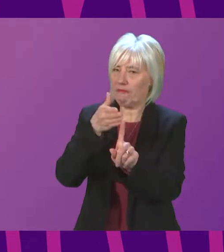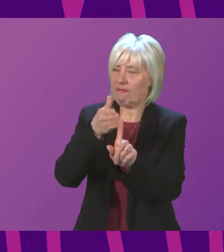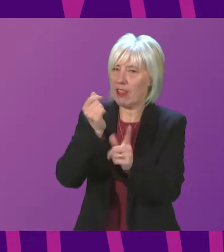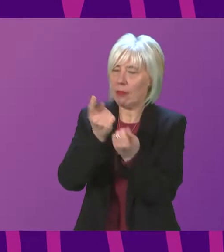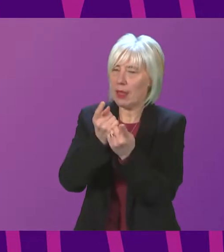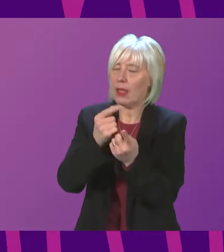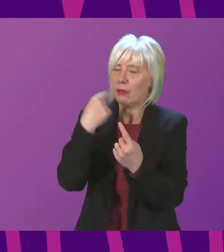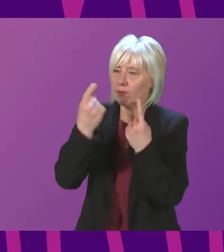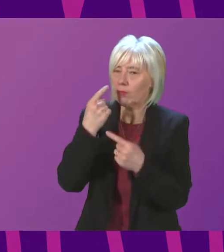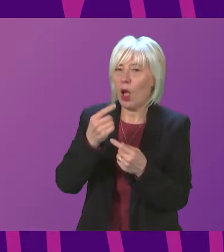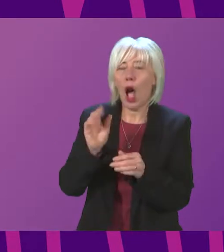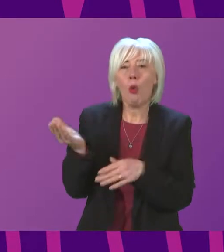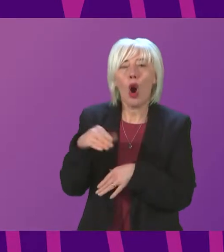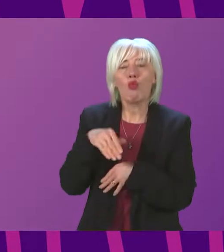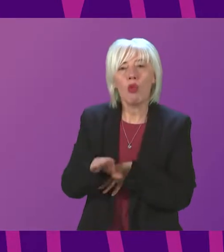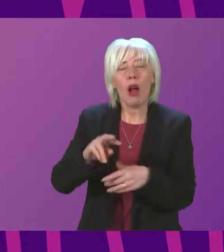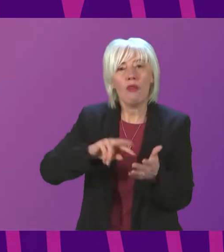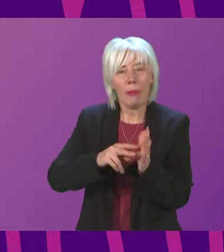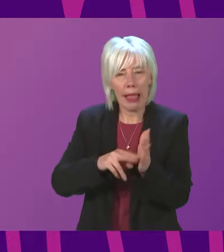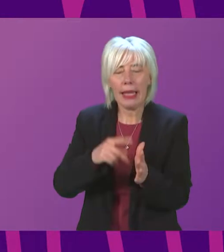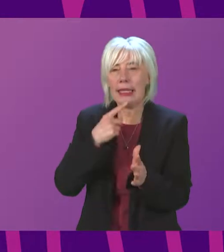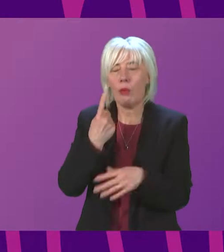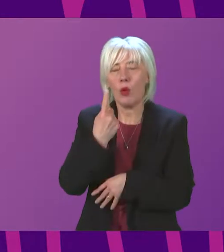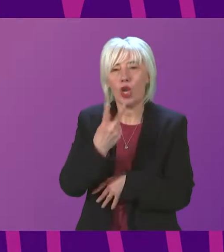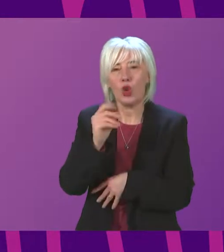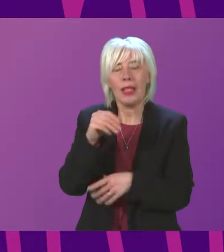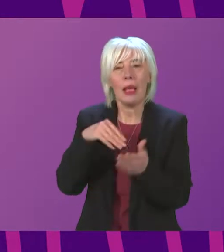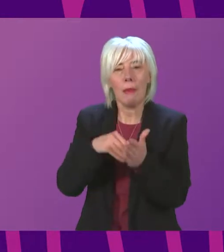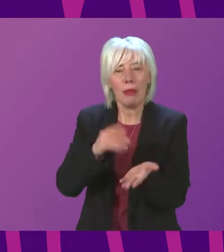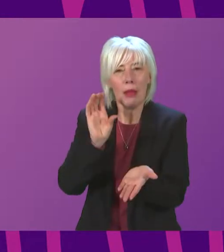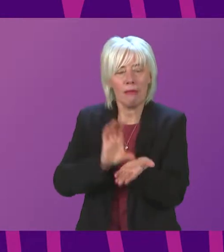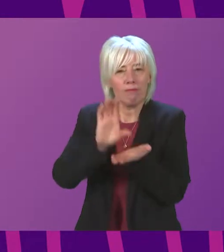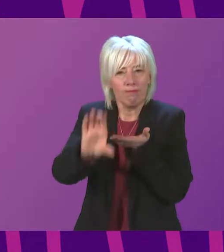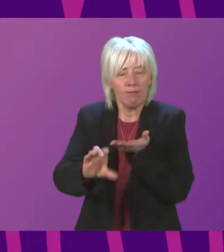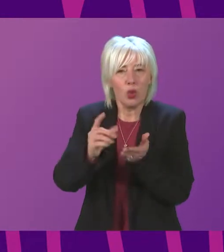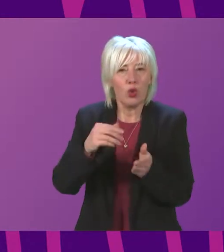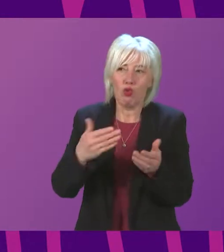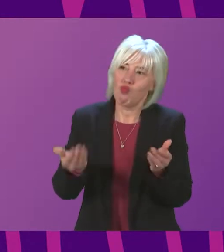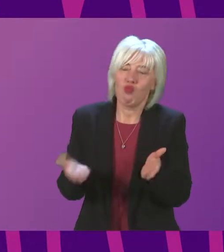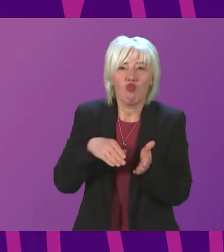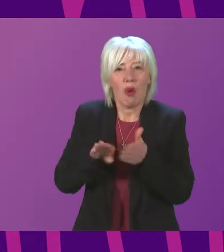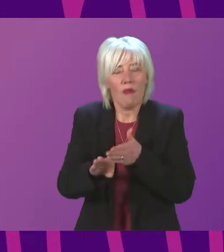and is backed by our £120 million recovery and renewal fund, will transform services,